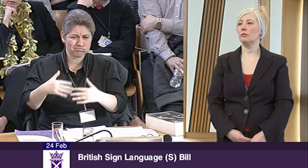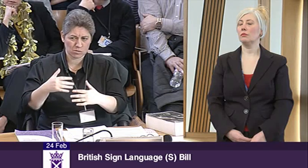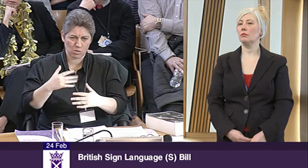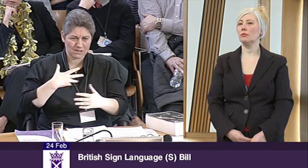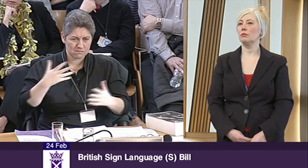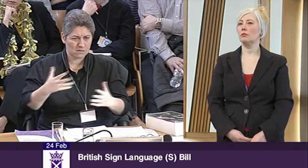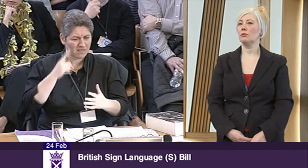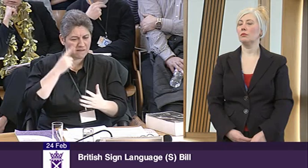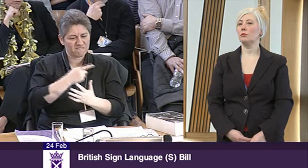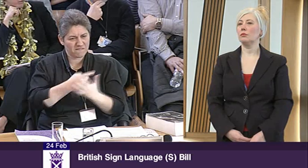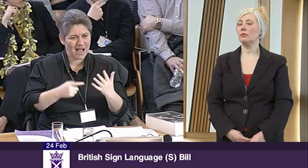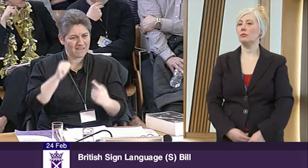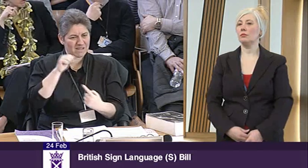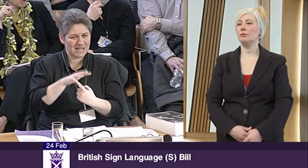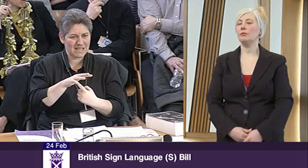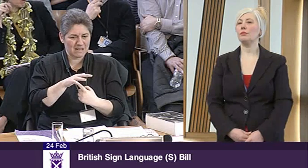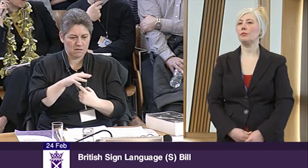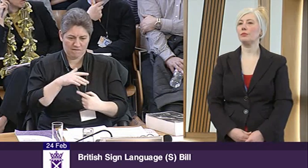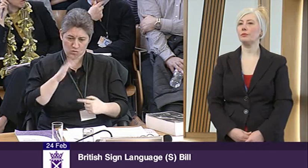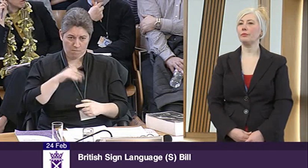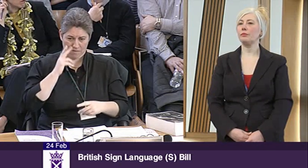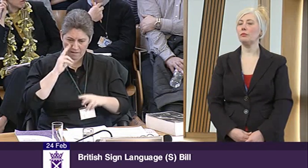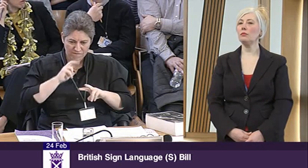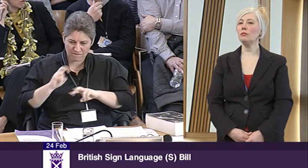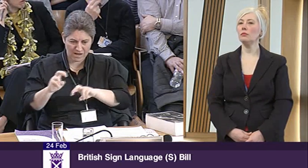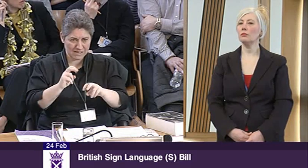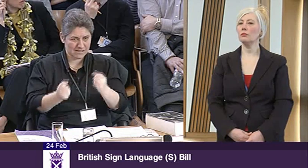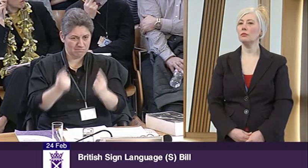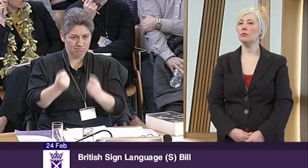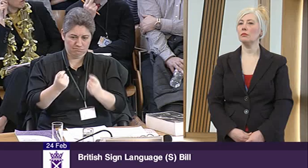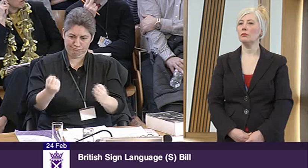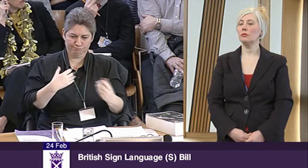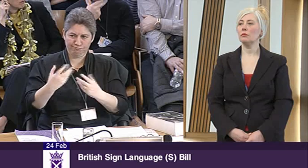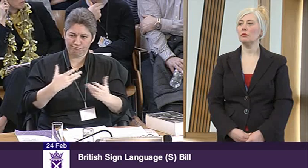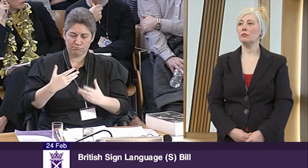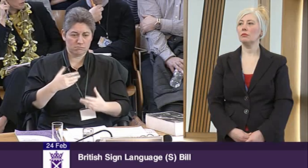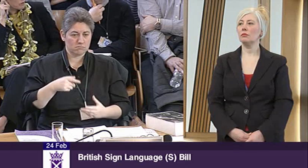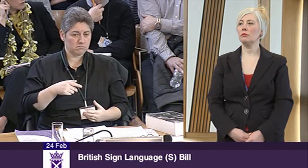opportunities for deaf people are, as I am sure you will appreciate, woefully inadequate